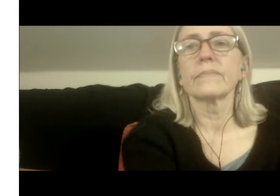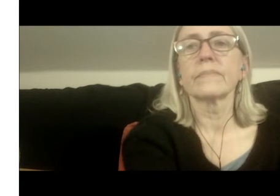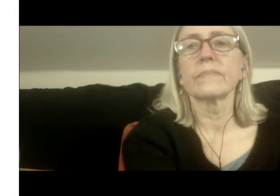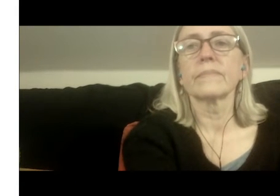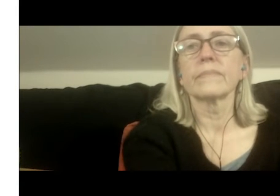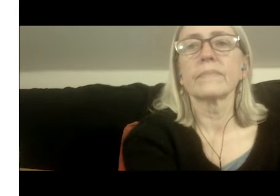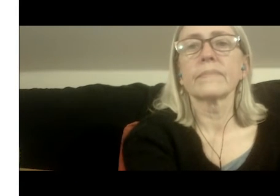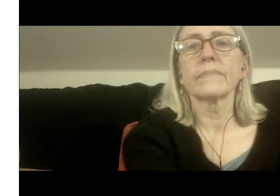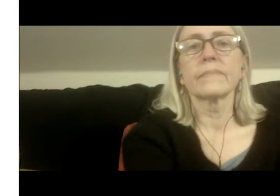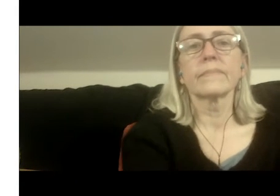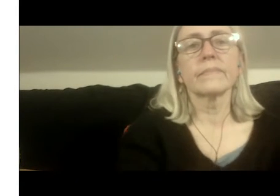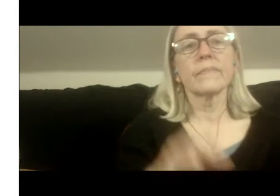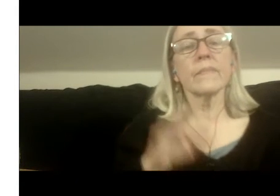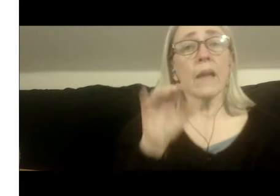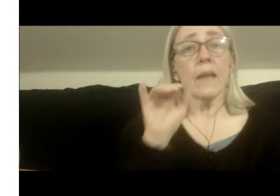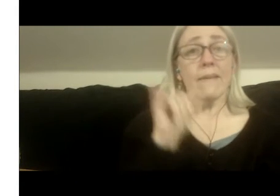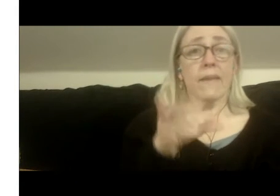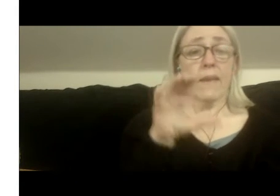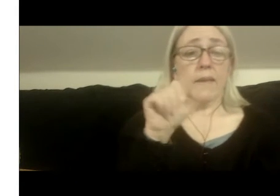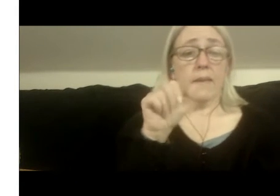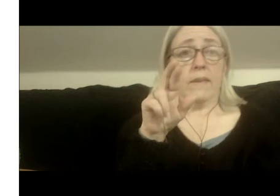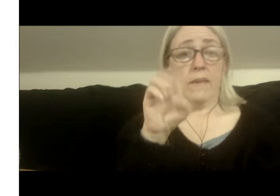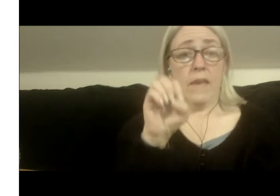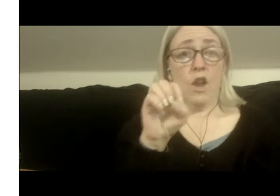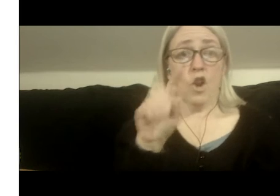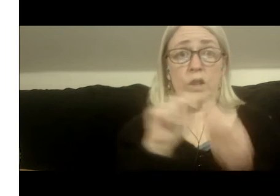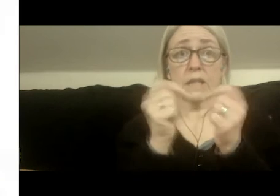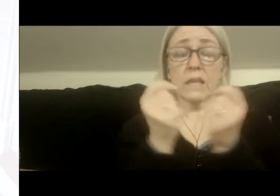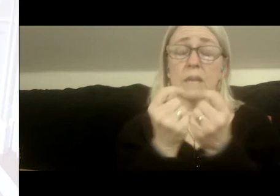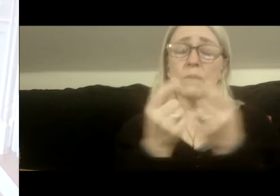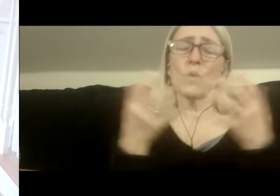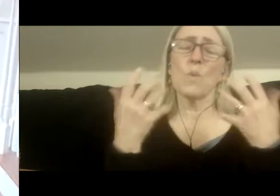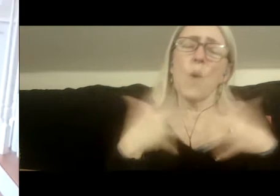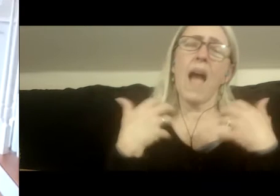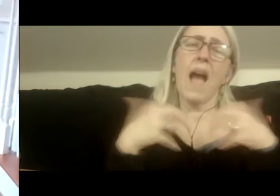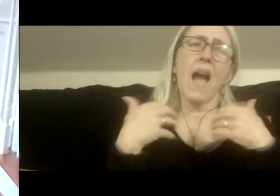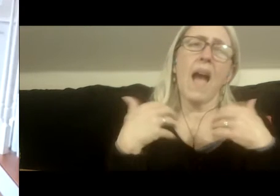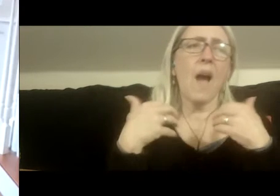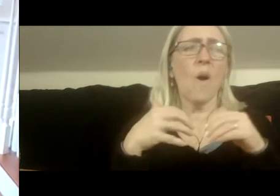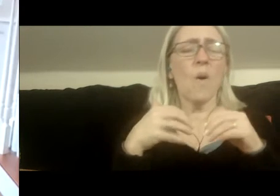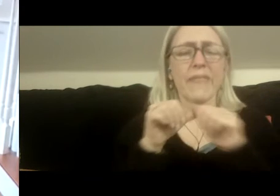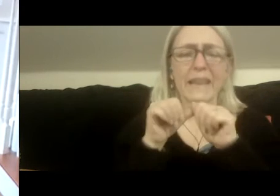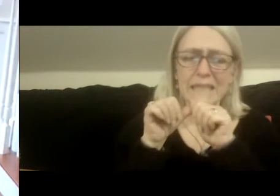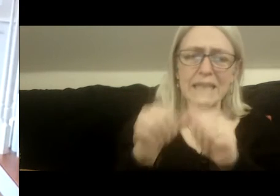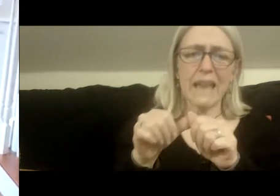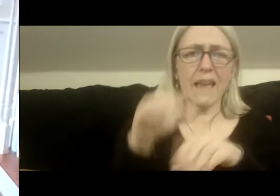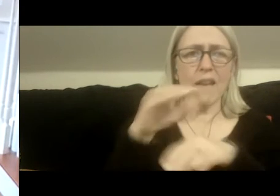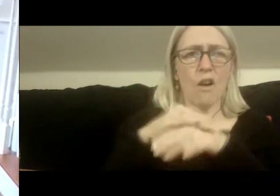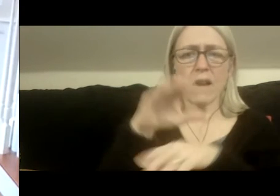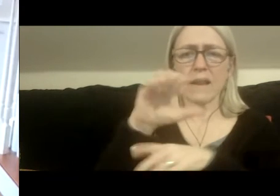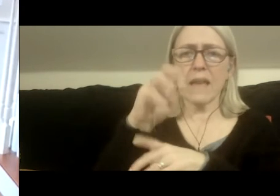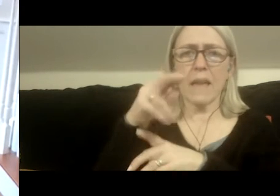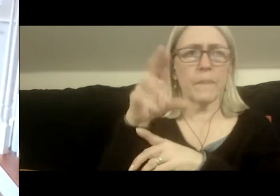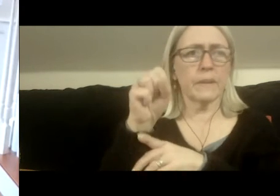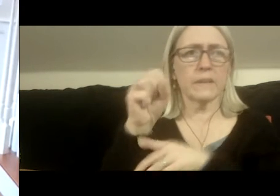the CARE team stayed on campus and supported over 80 principal investigators with over 130